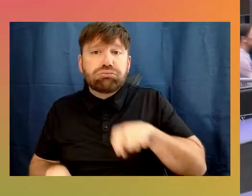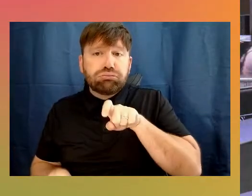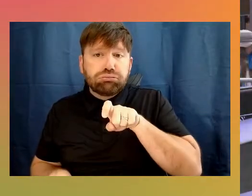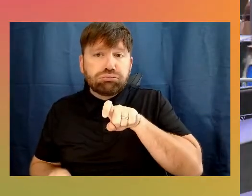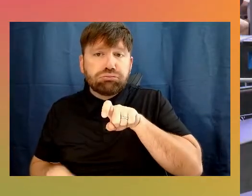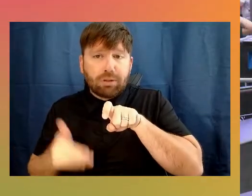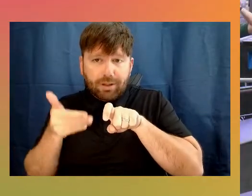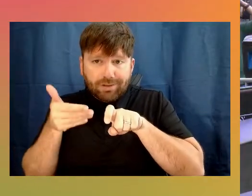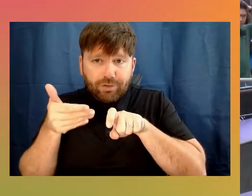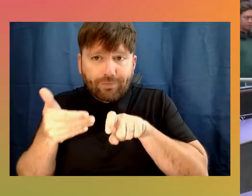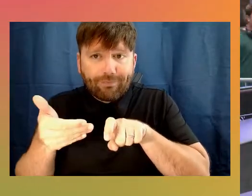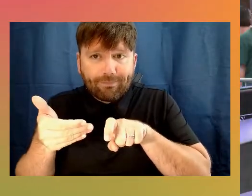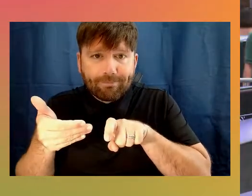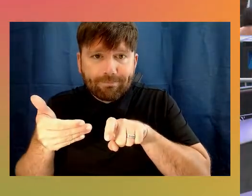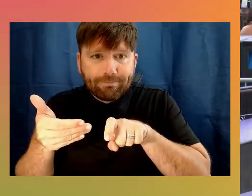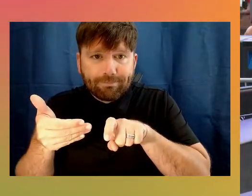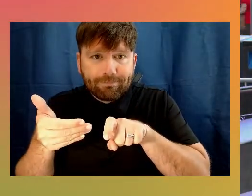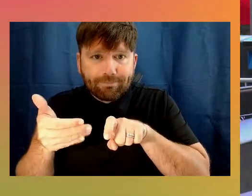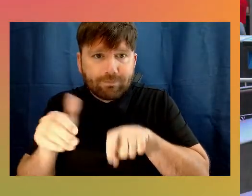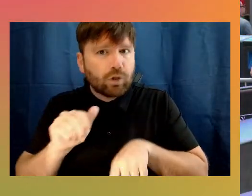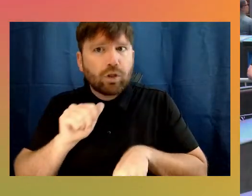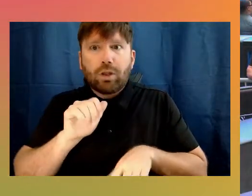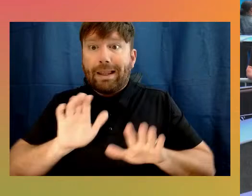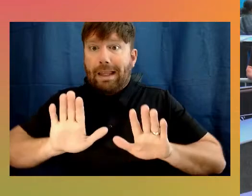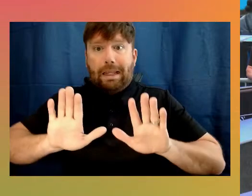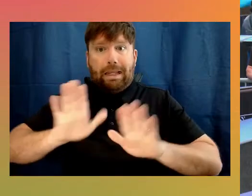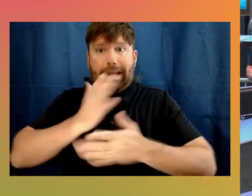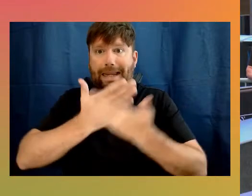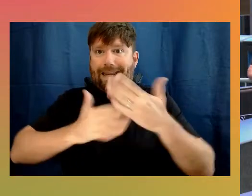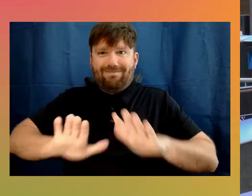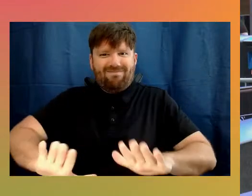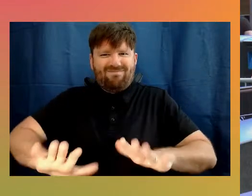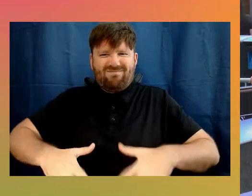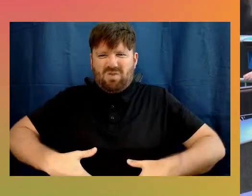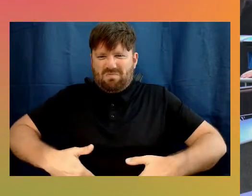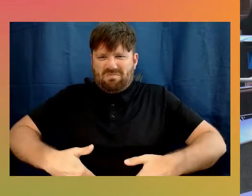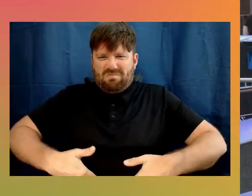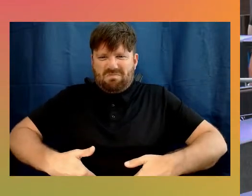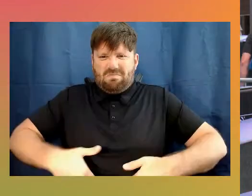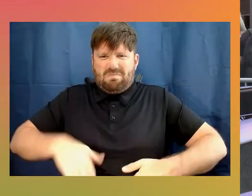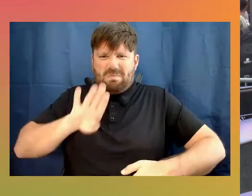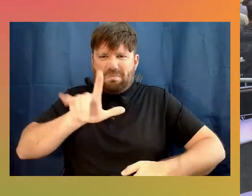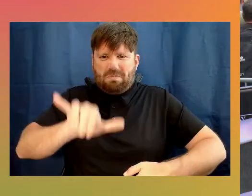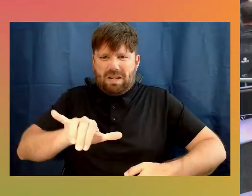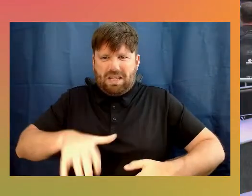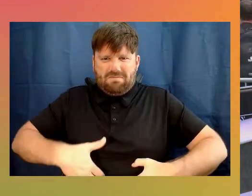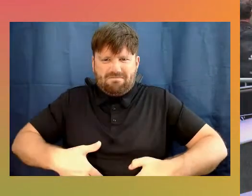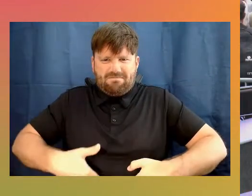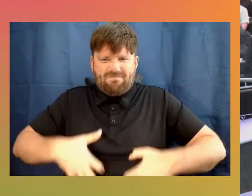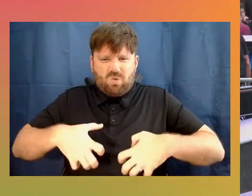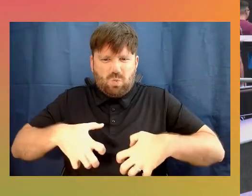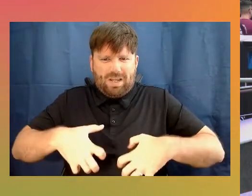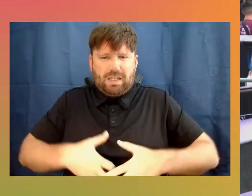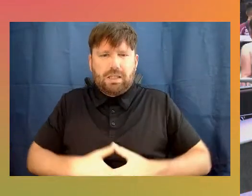YOURSELF.